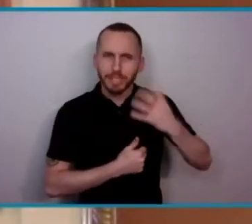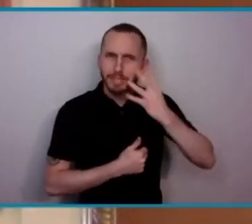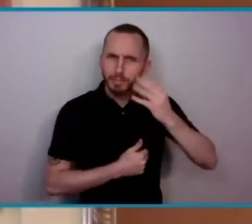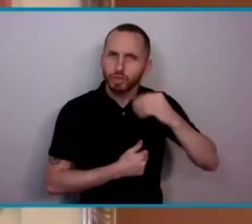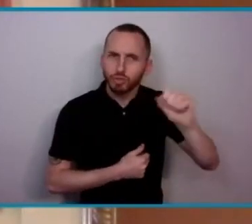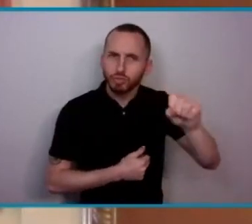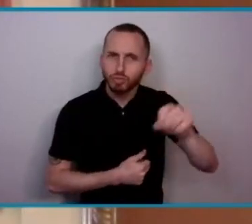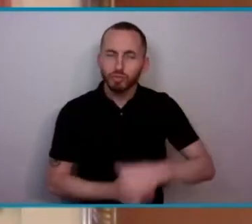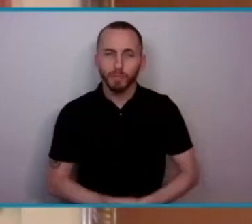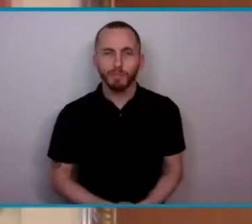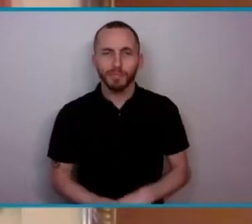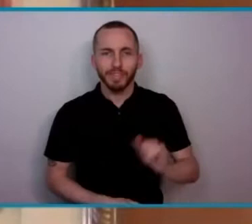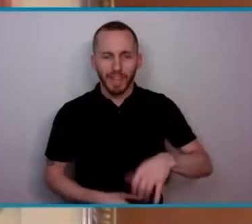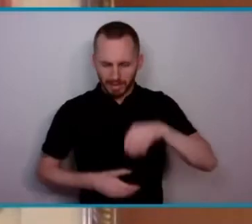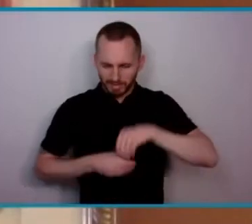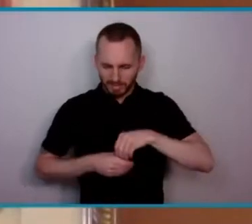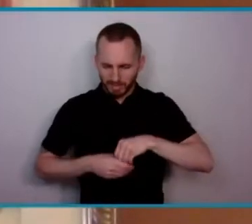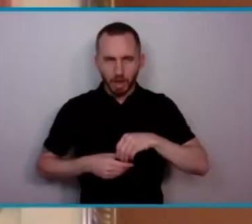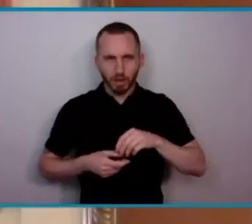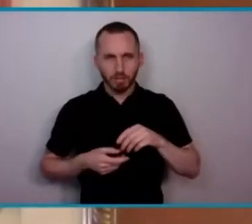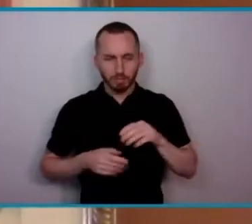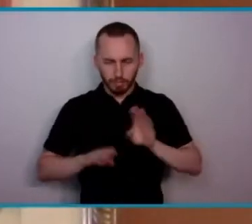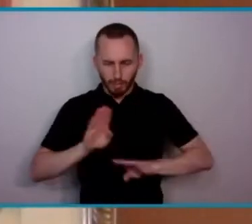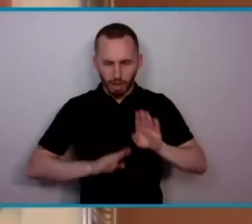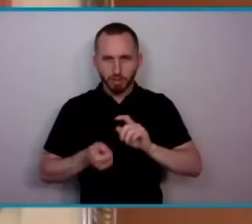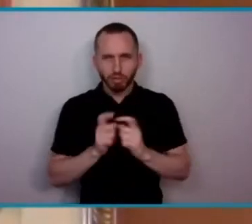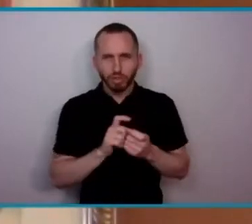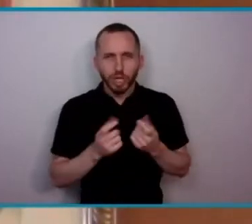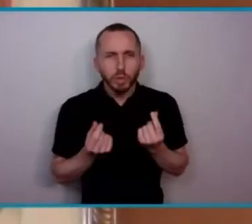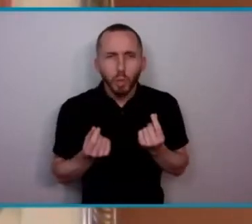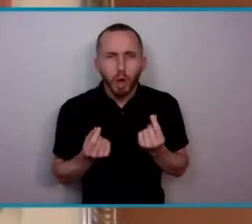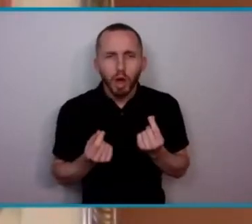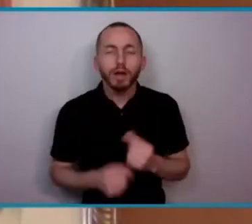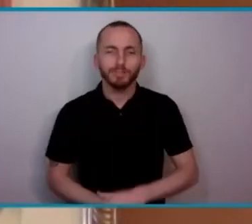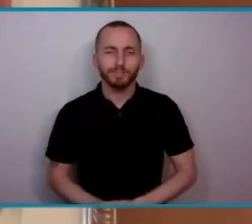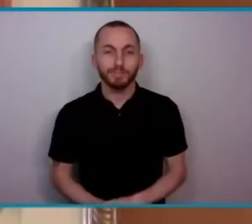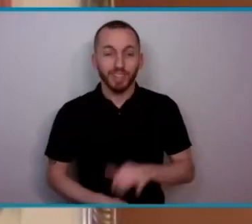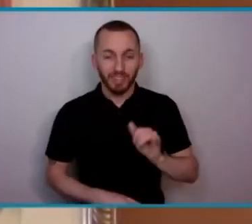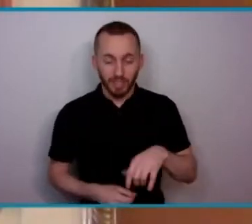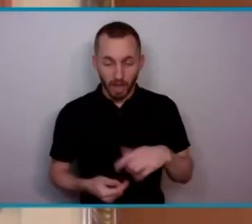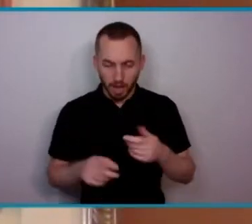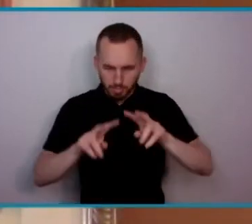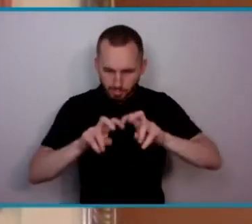And can we use the biology to actually predict who is going to improve?